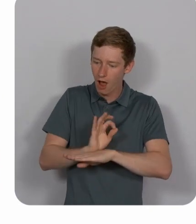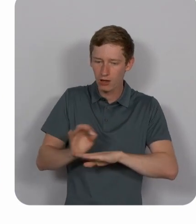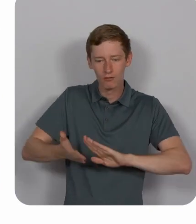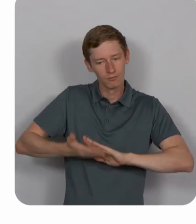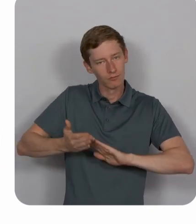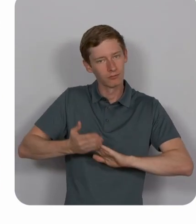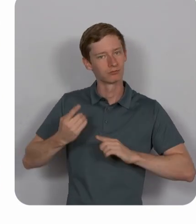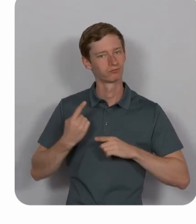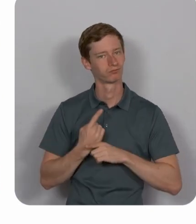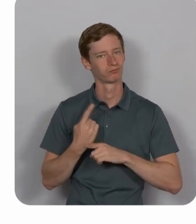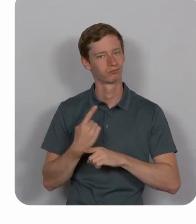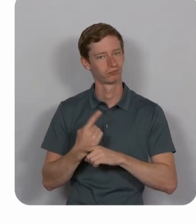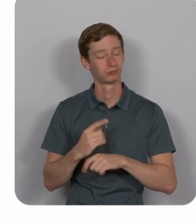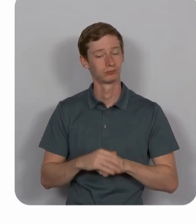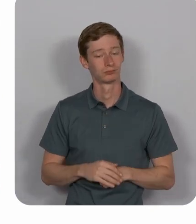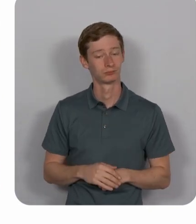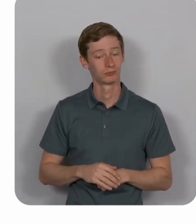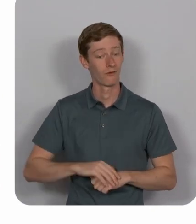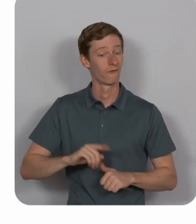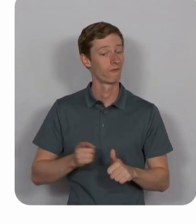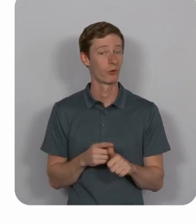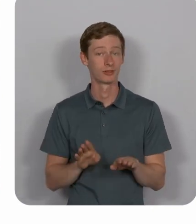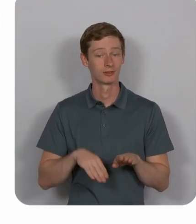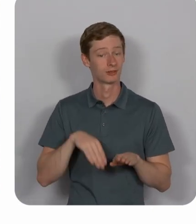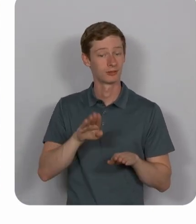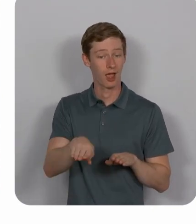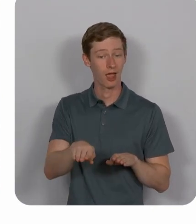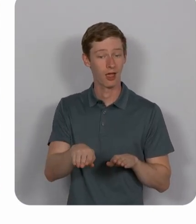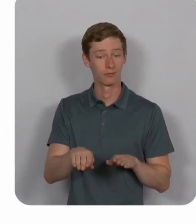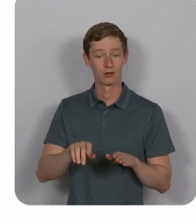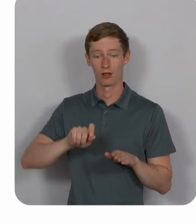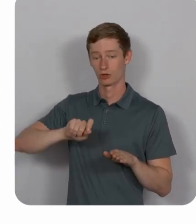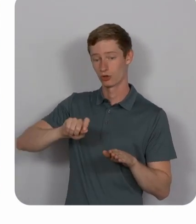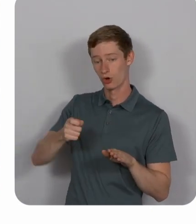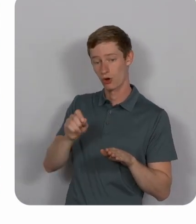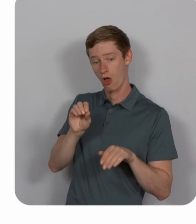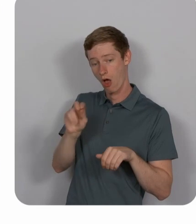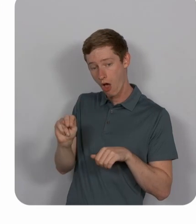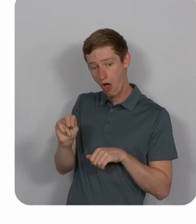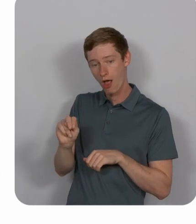Our first step in that direction is to enable unit testing in Meta Spark.